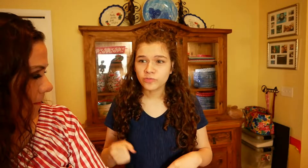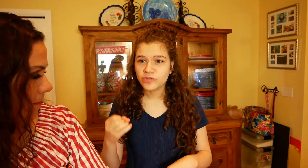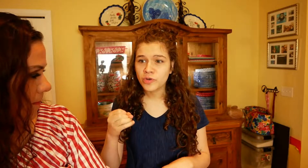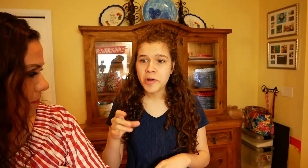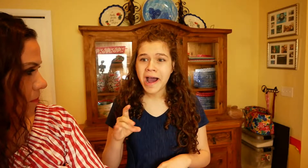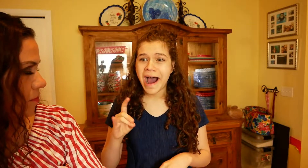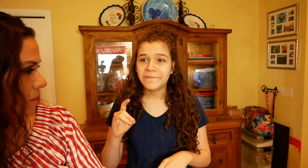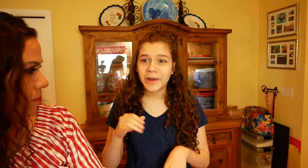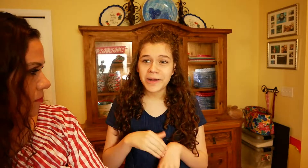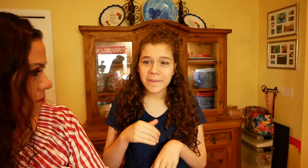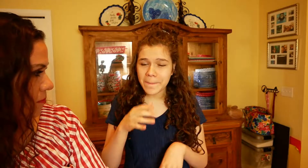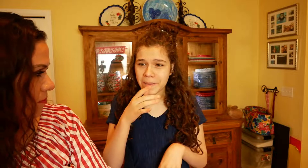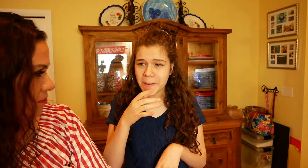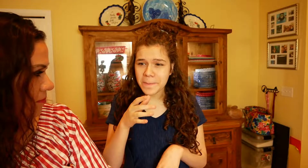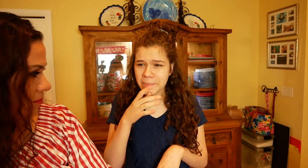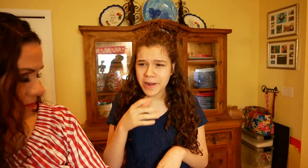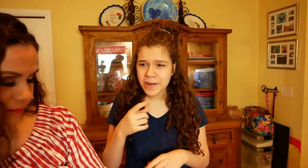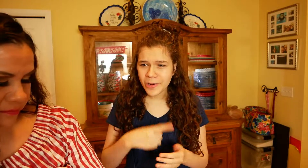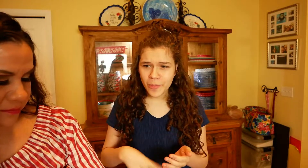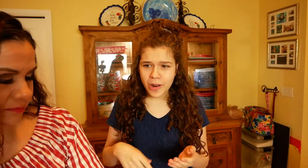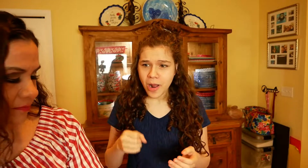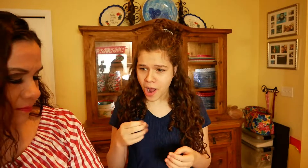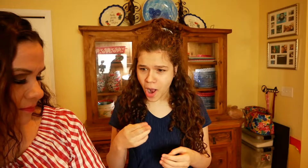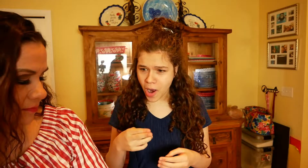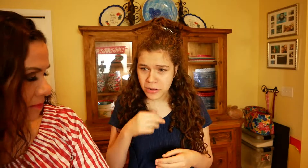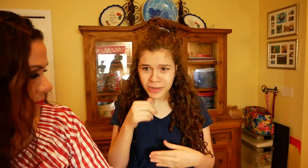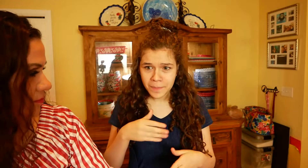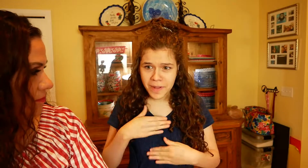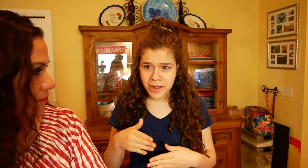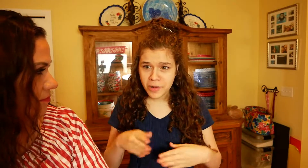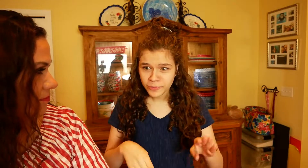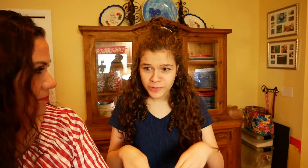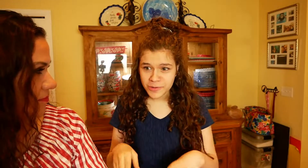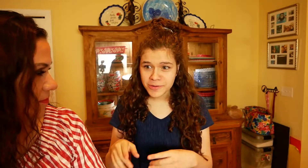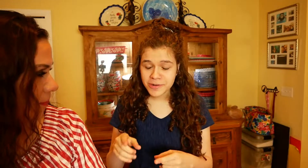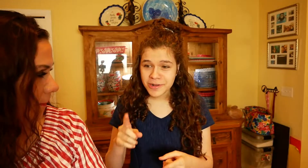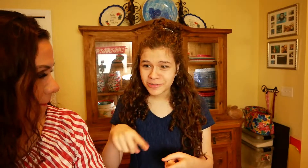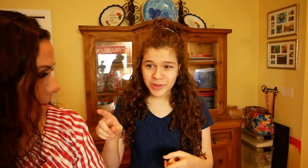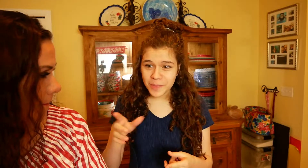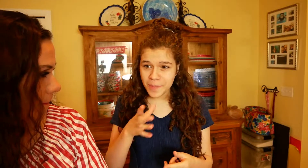fill and i would stop breathing so my text would go bark my mom and when i would stop breathing